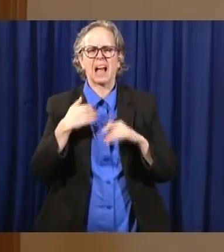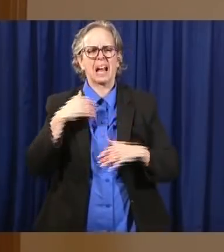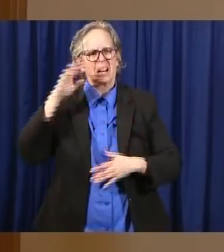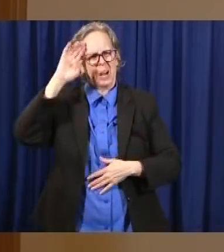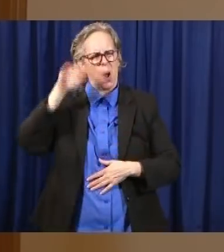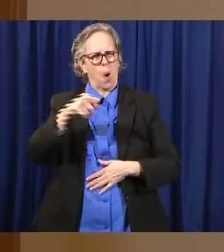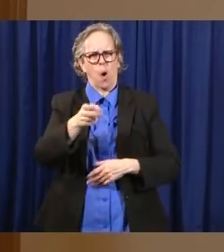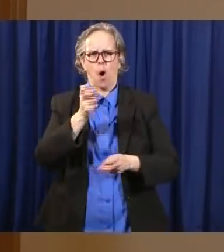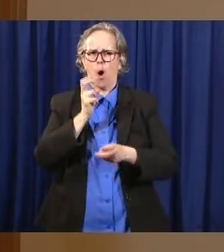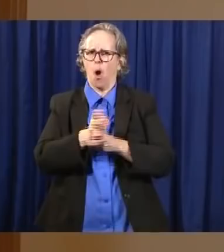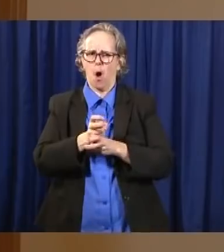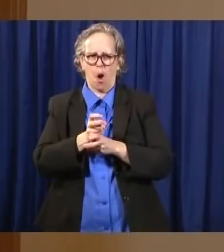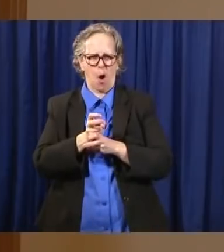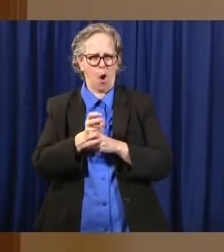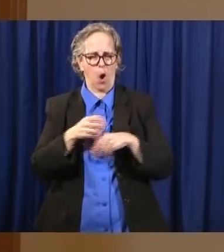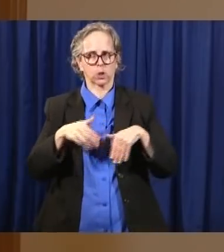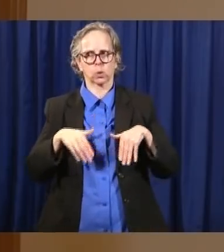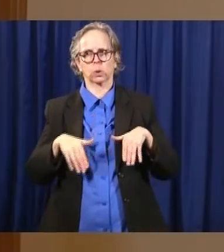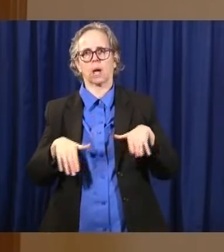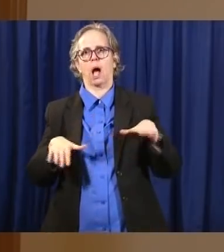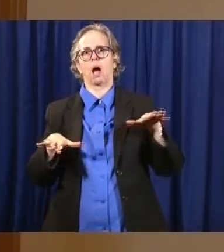ARE DOING AND THE SACRIFICES WE